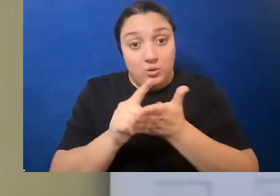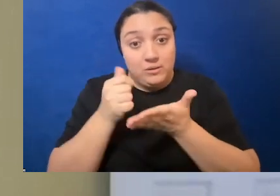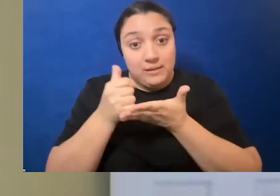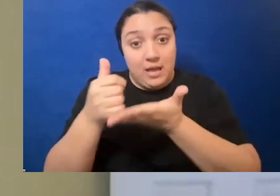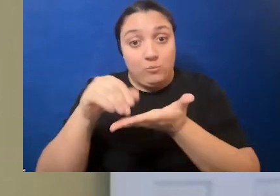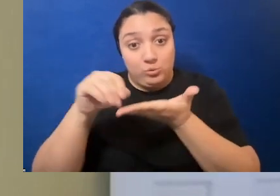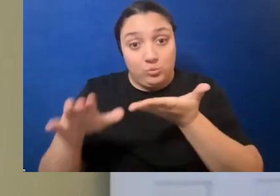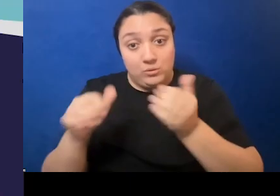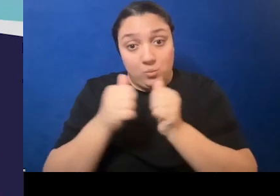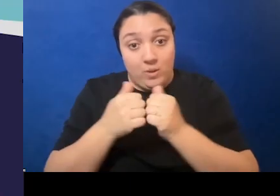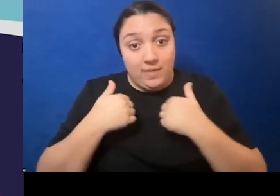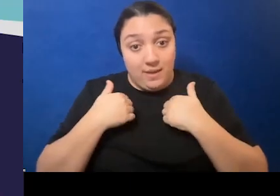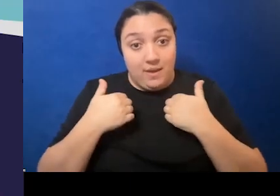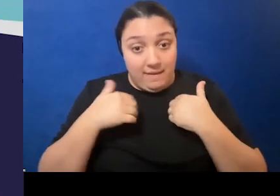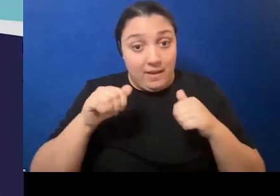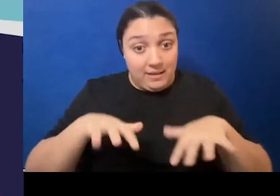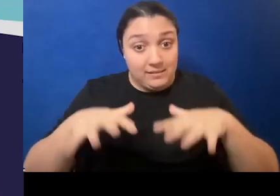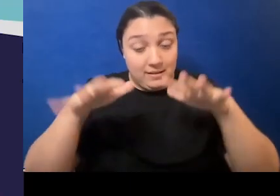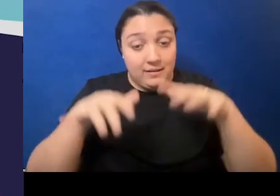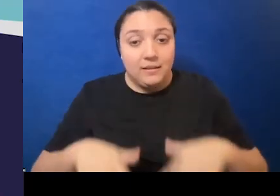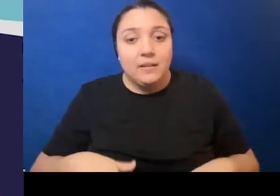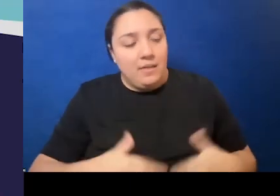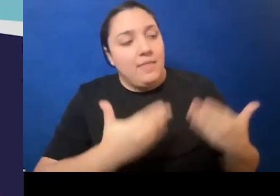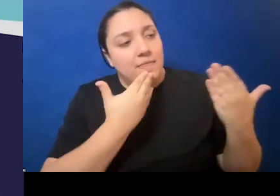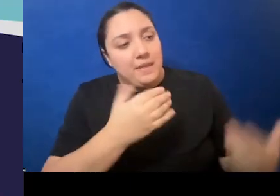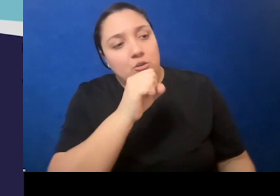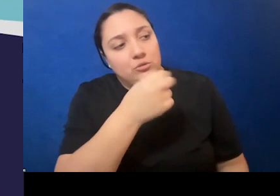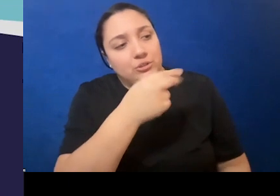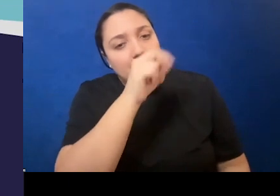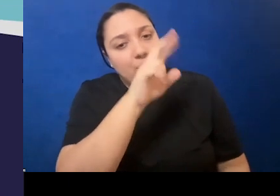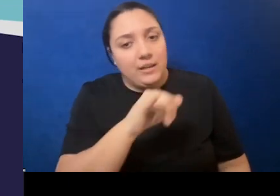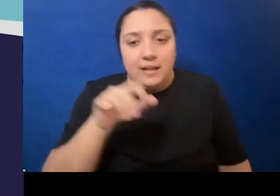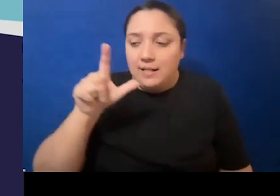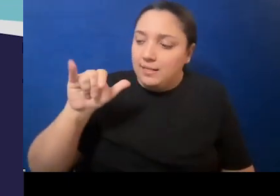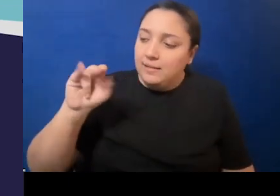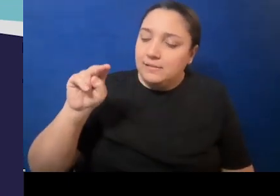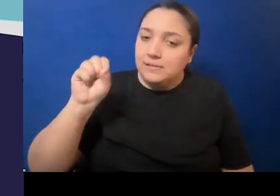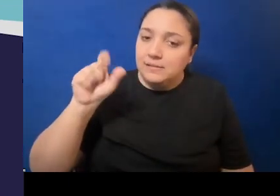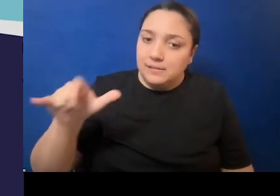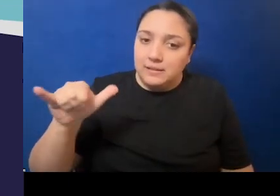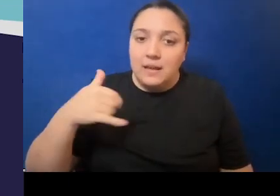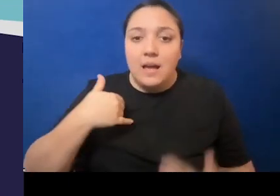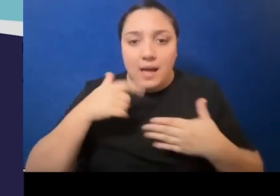ANXIETY? GREAT. OKAY. THANK YOU ALL. THANK YOU SHARI AND LINDSEY FOR THE HELPFUL INFORMATION.